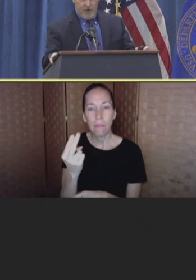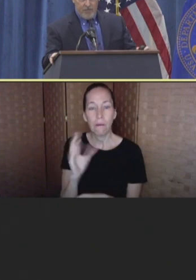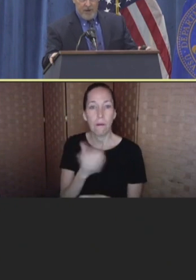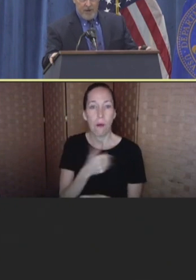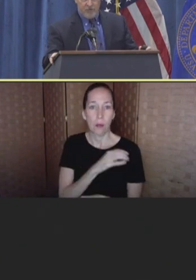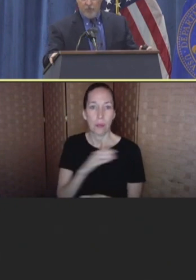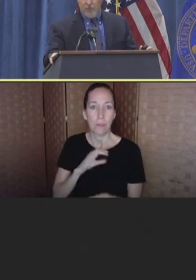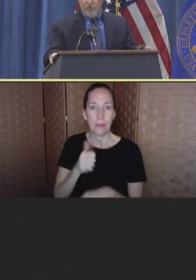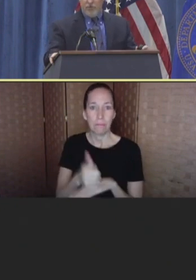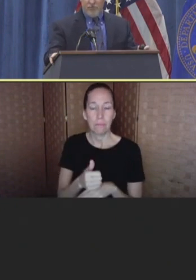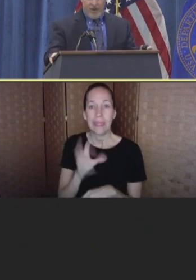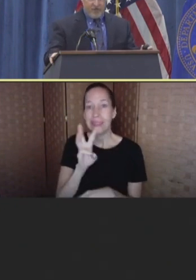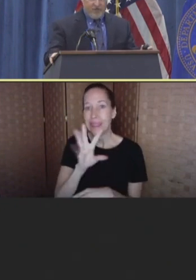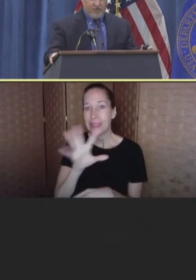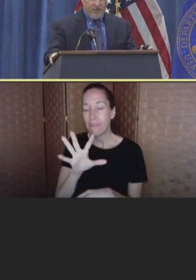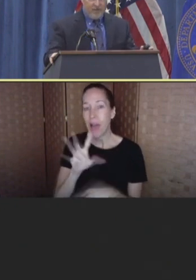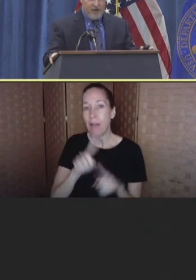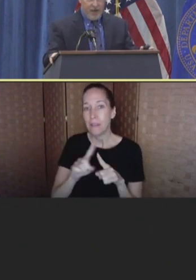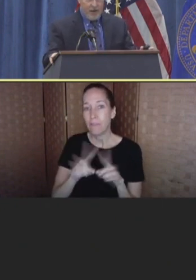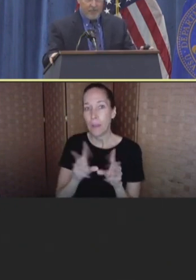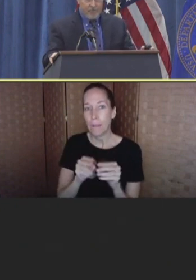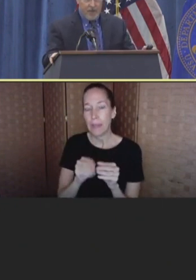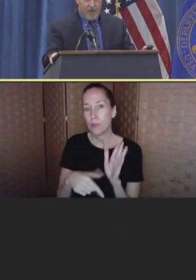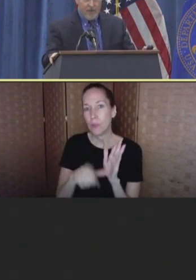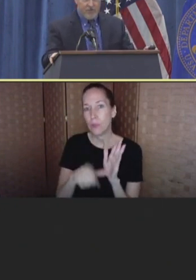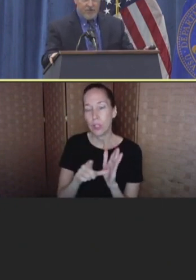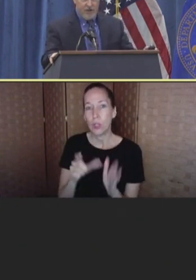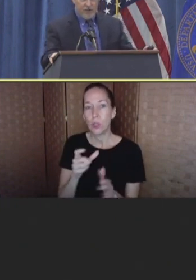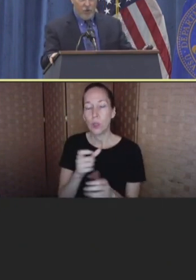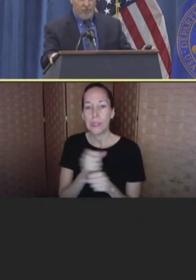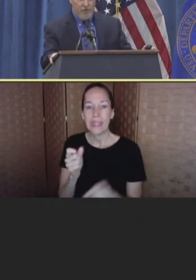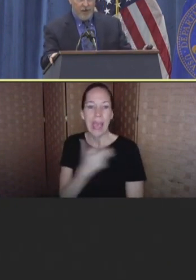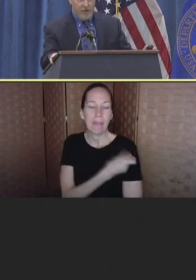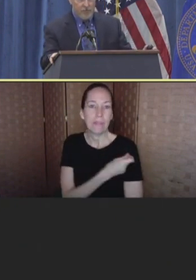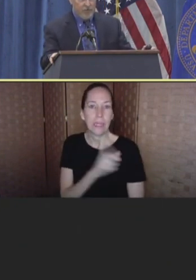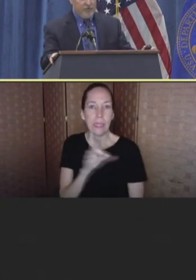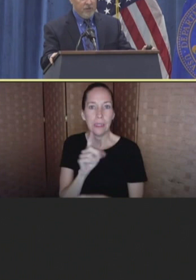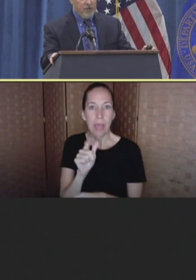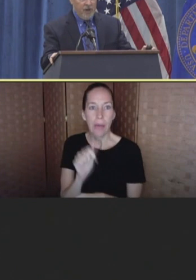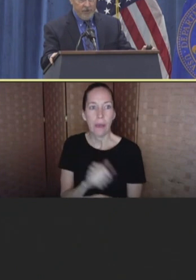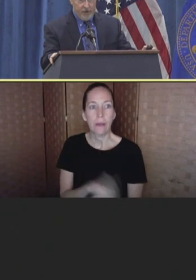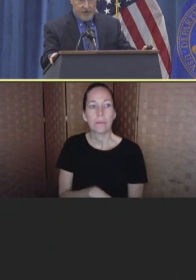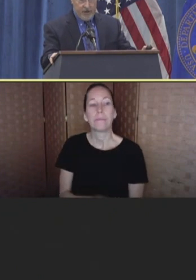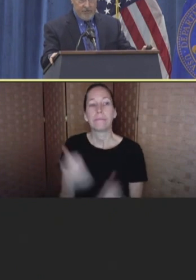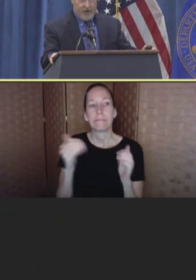meetings to review this vaccine safety data; 16 joint meetings with the COVID-19 Vaccine